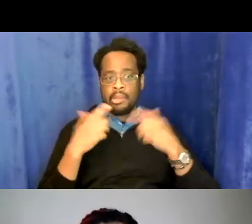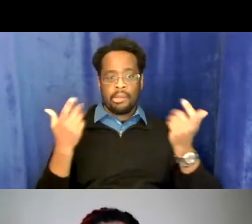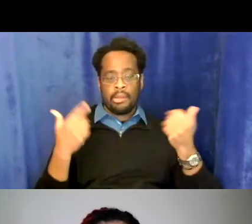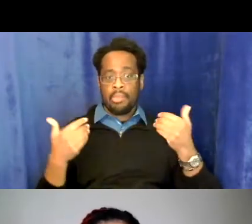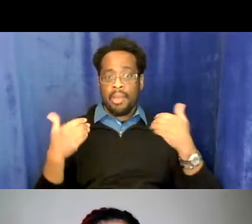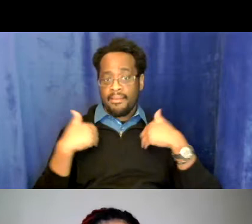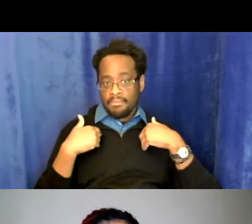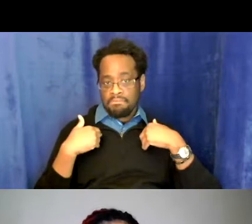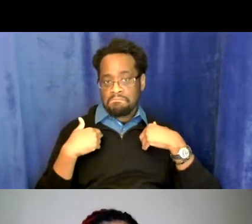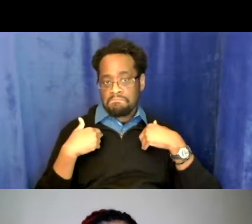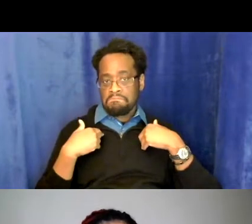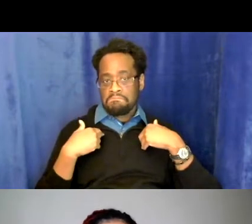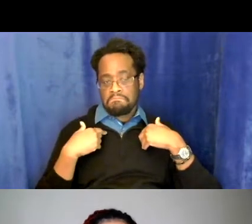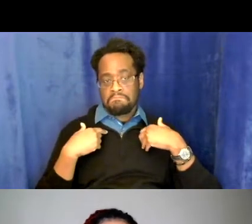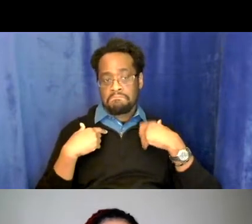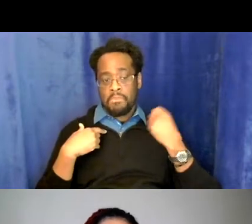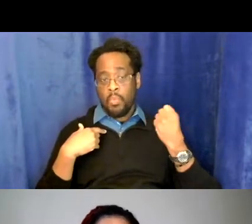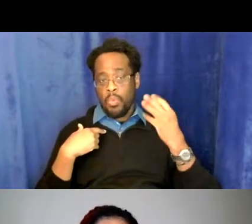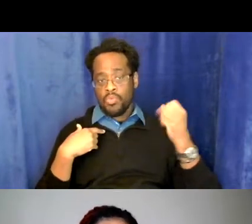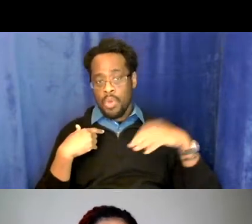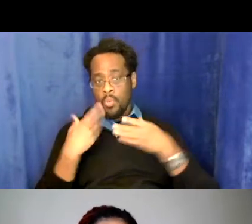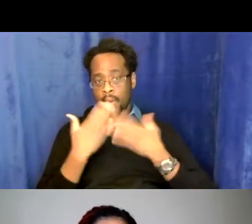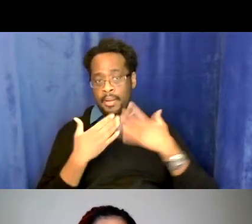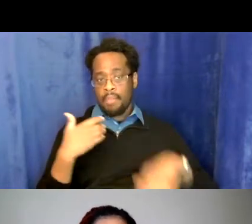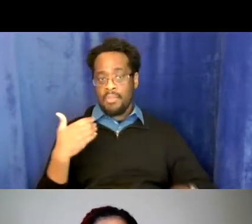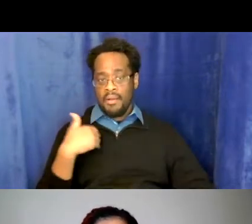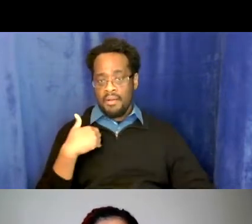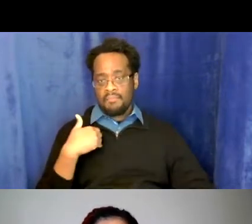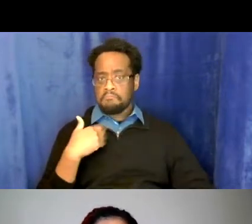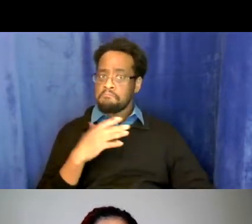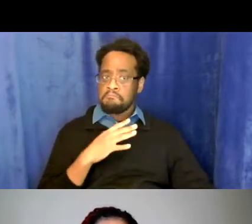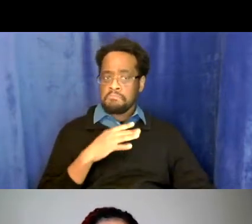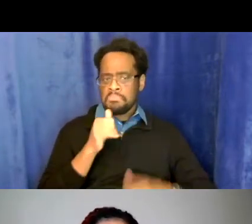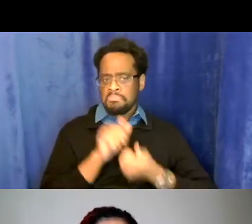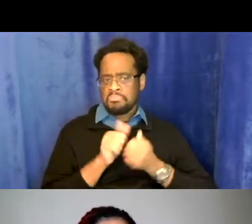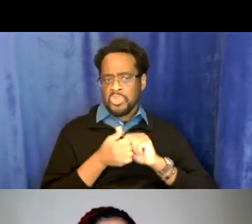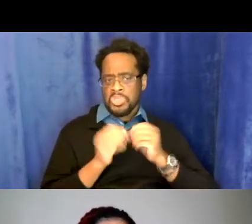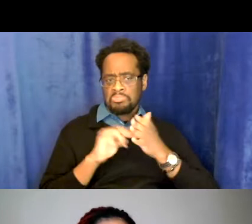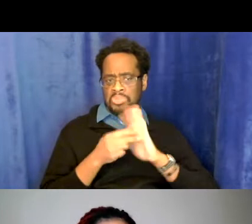you see here for the signs for example have have can be done with two hands or one hand